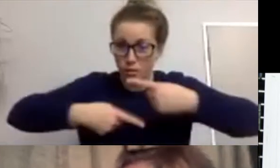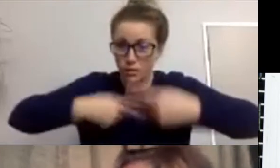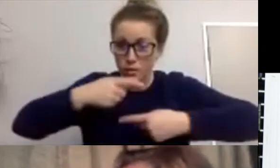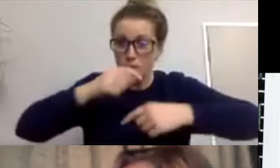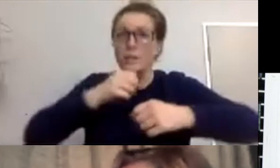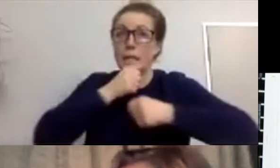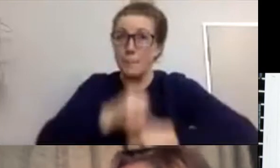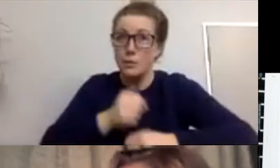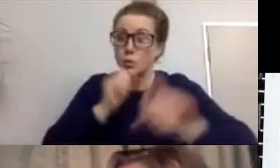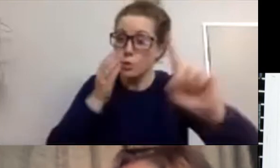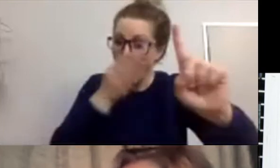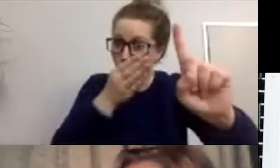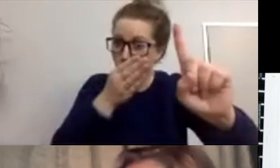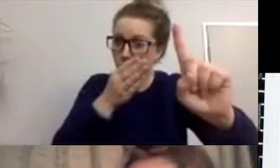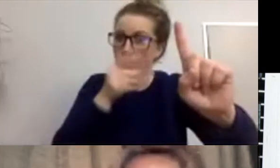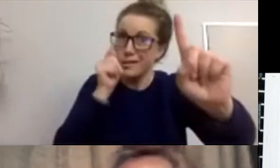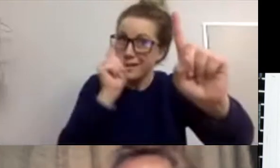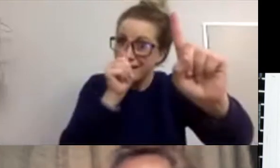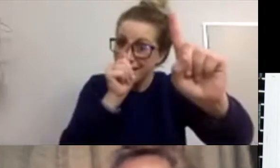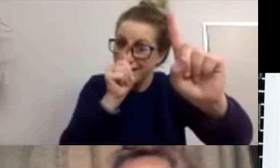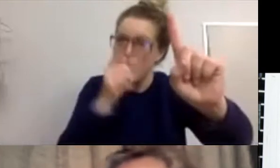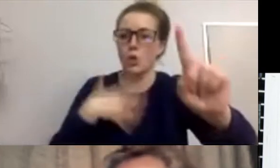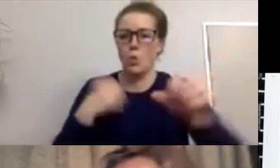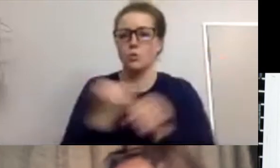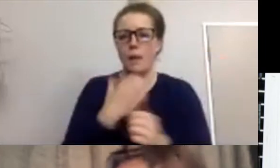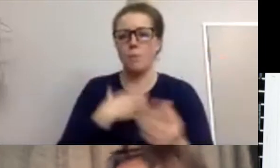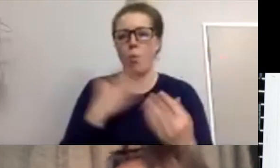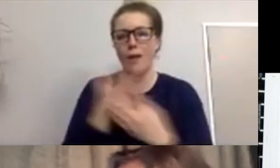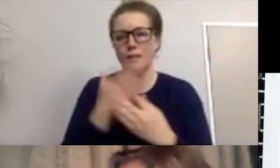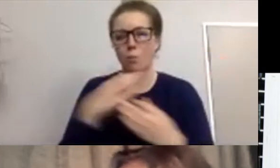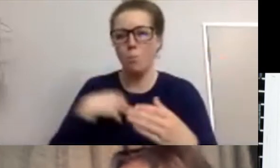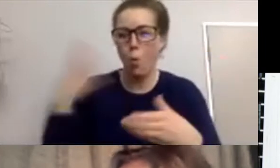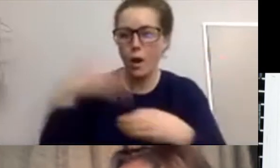that you want to make it more accessible and inclusive for New Zealanders